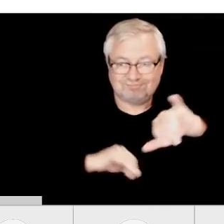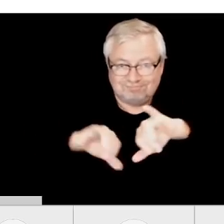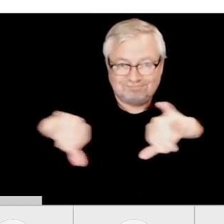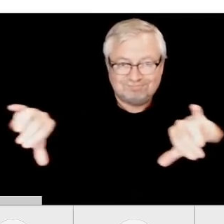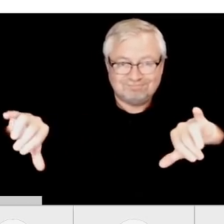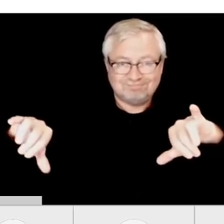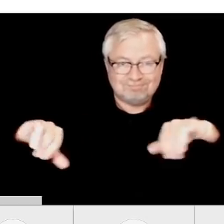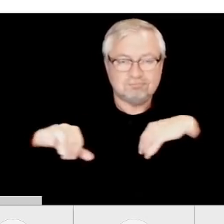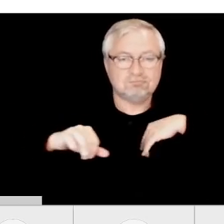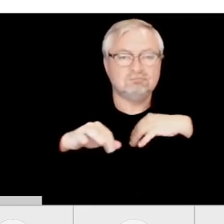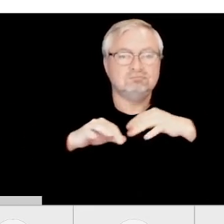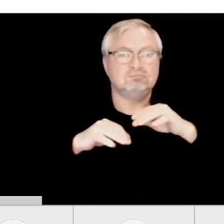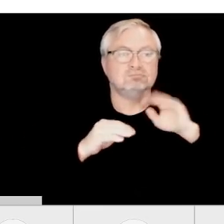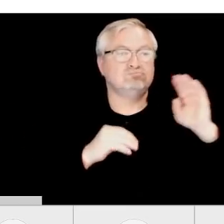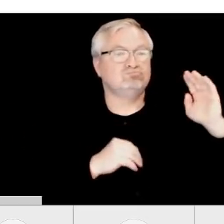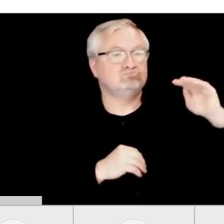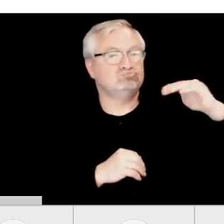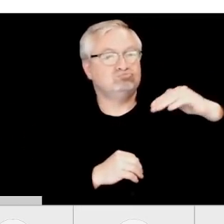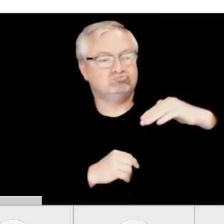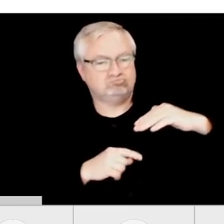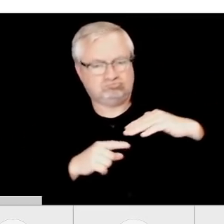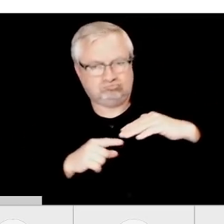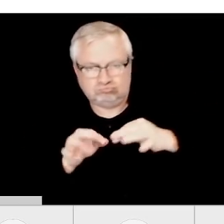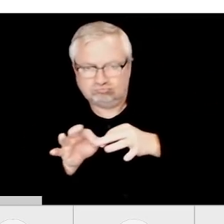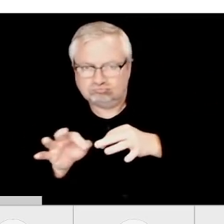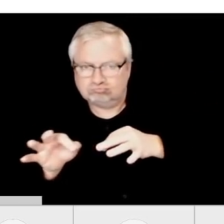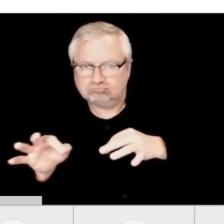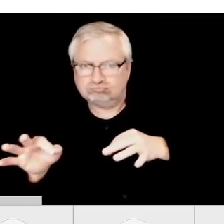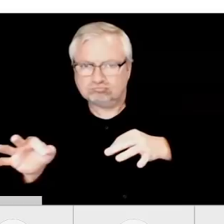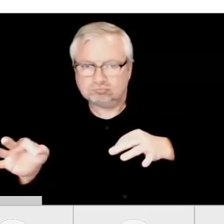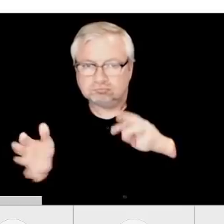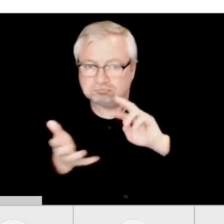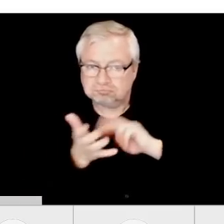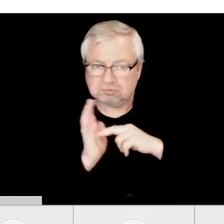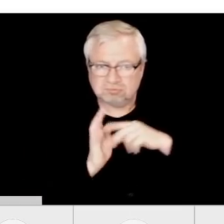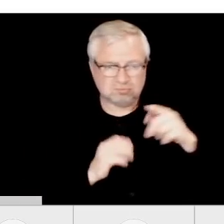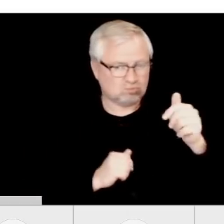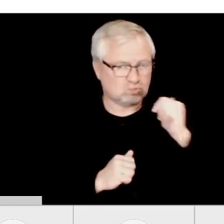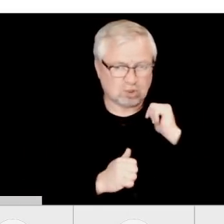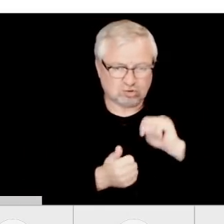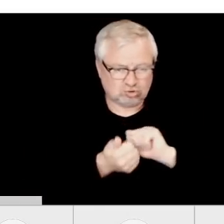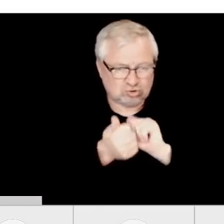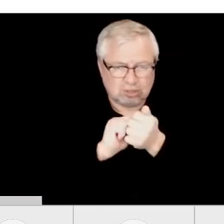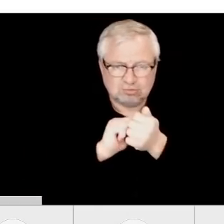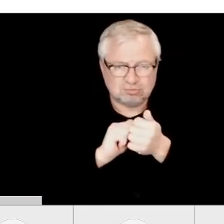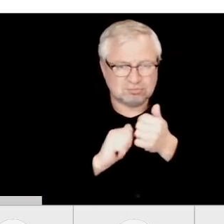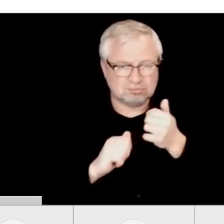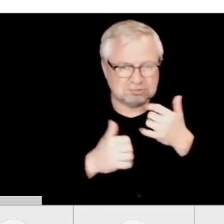So why are these deaths going down? Is there something in the model predicting changes in the medical capacity or something else?